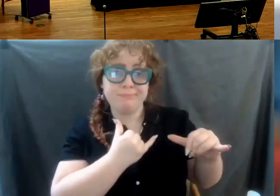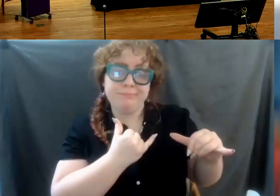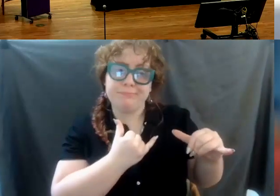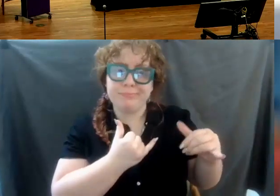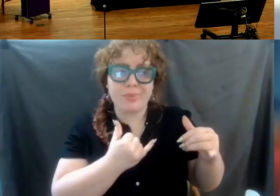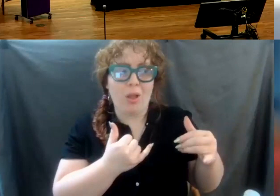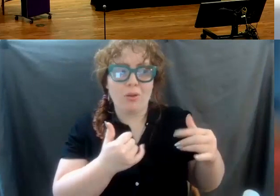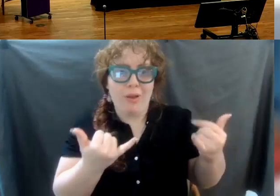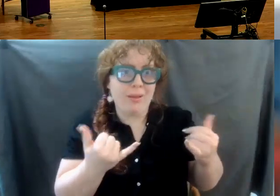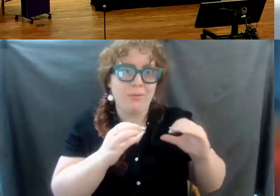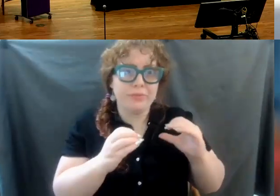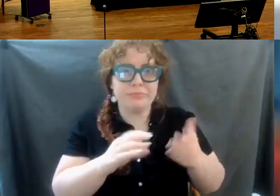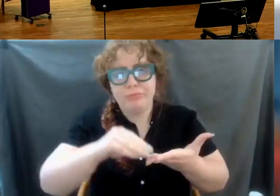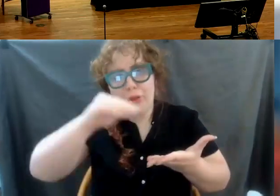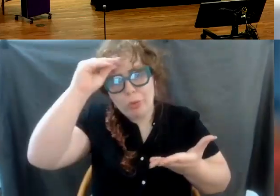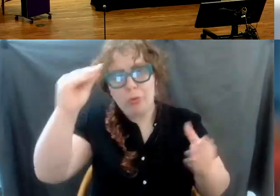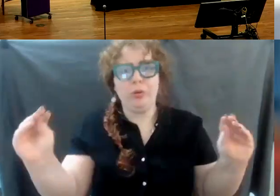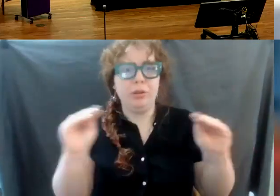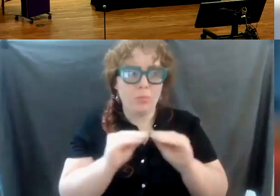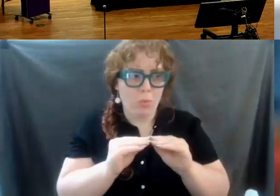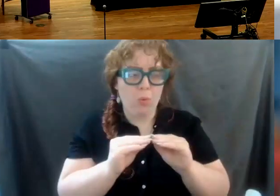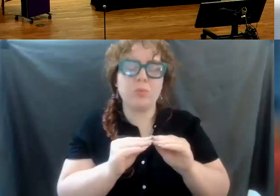when I'm in a more diverse sort of community,